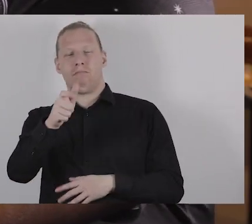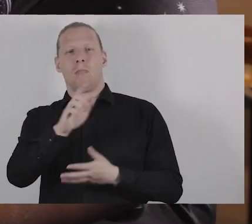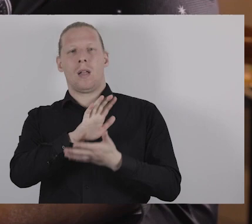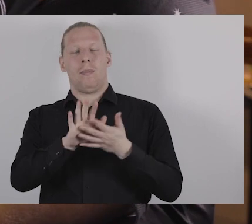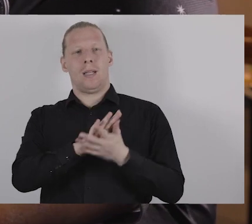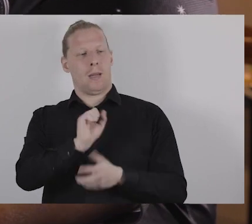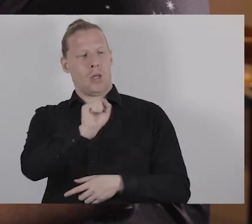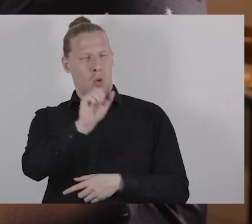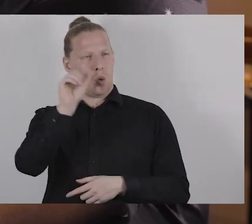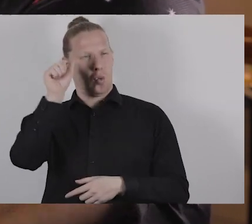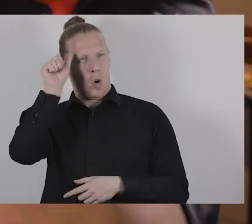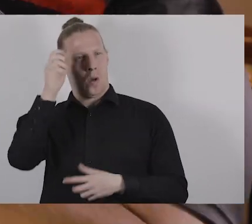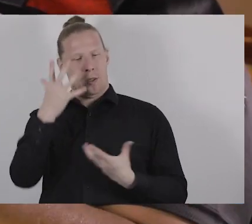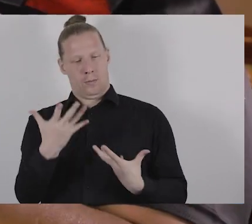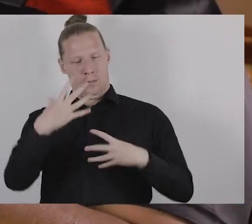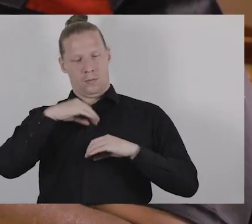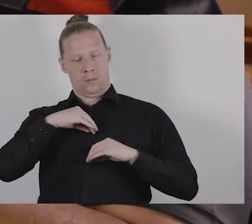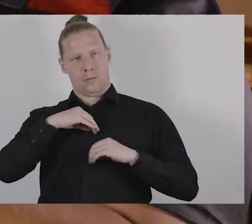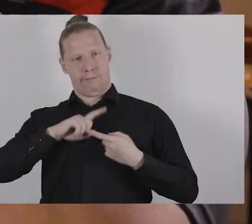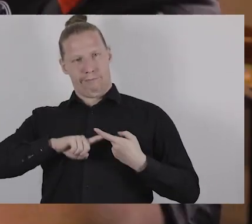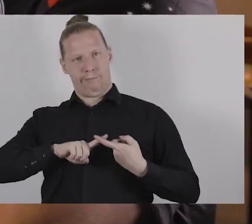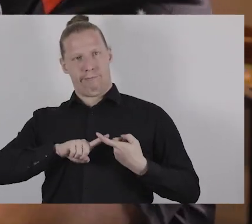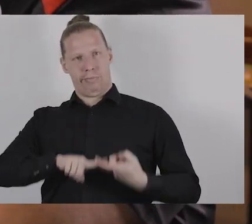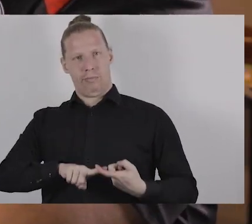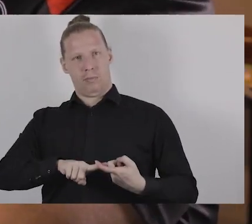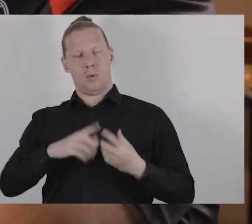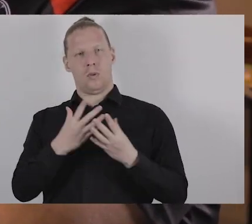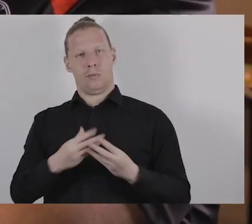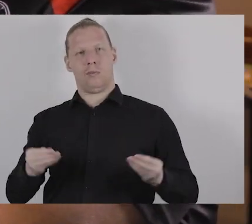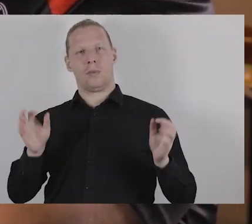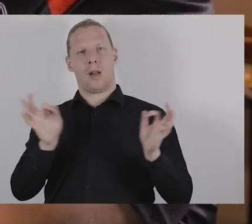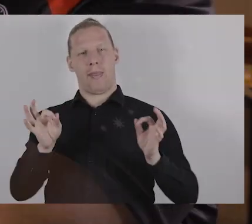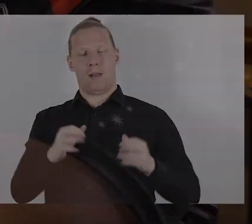meaning, 'Keep hold of you knowledge. Don't ever let that go.' Yeah.